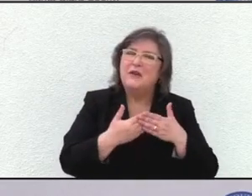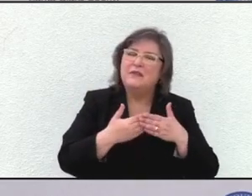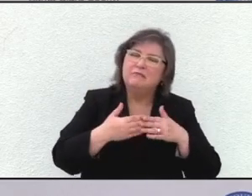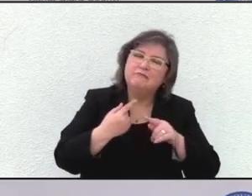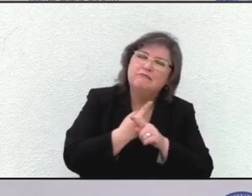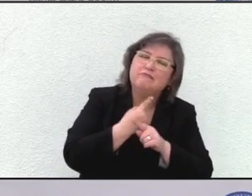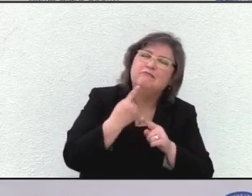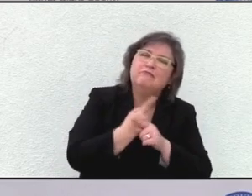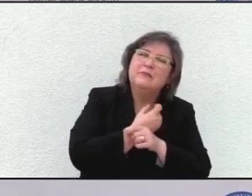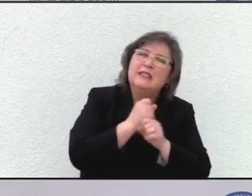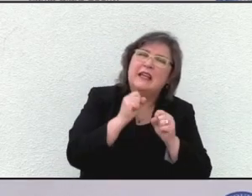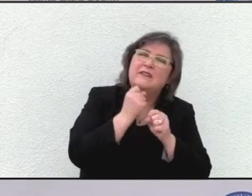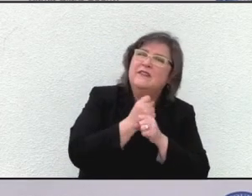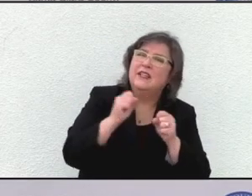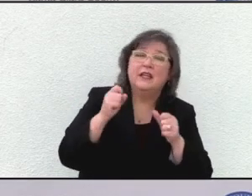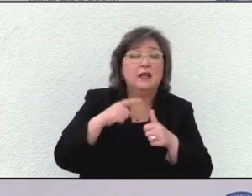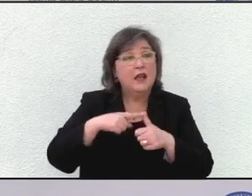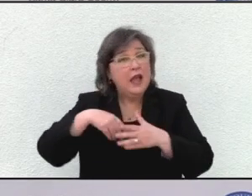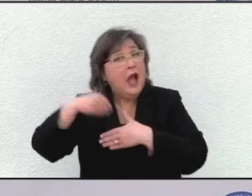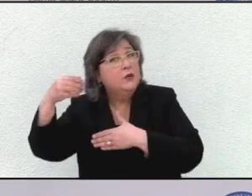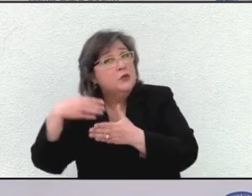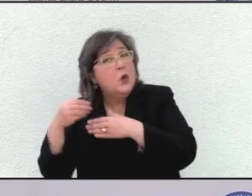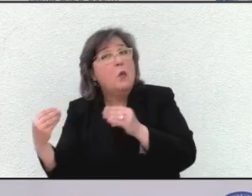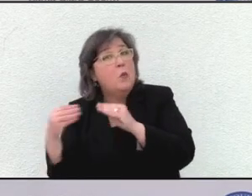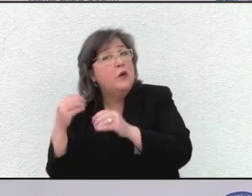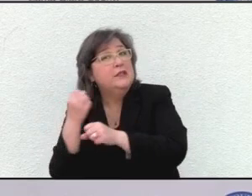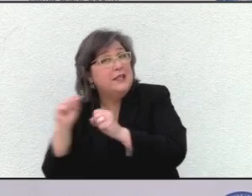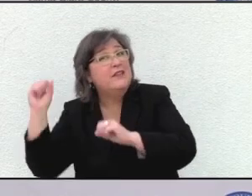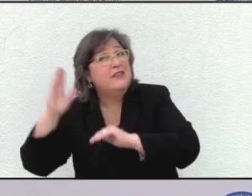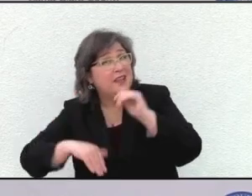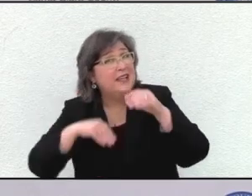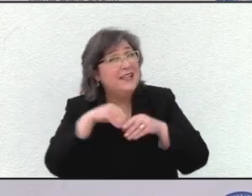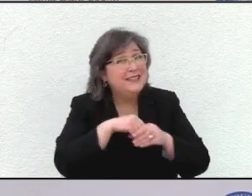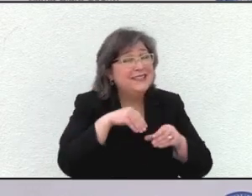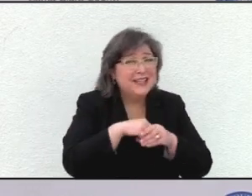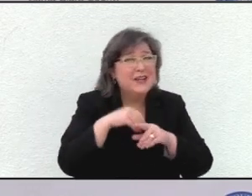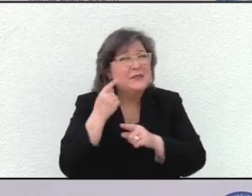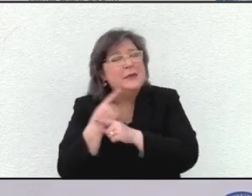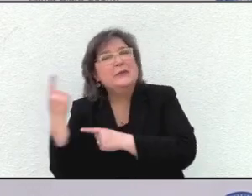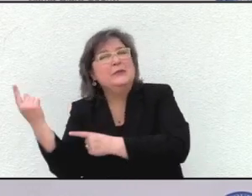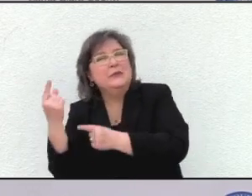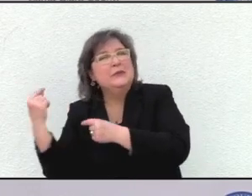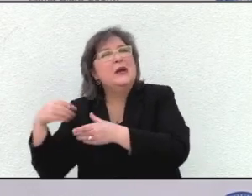go outdoors because outdoor activities are safer than indoor activities, to stay masked,